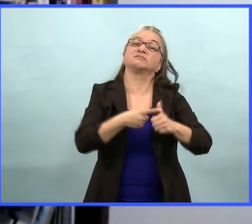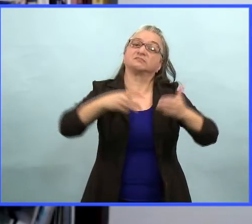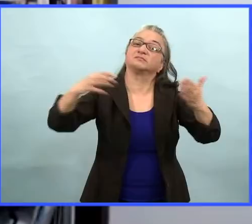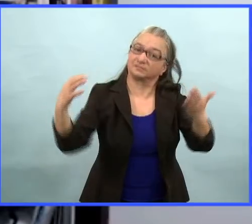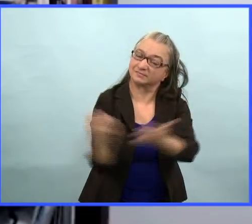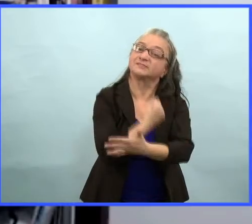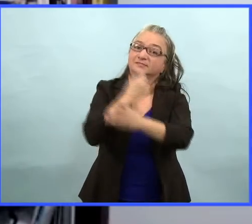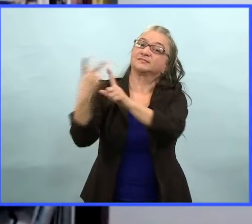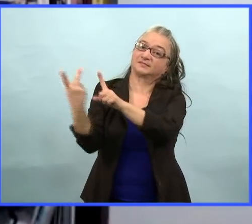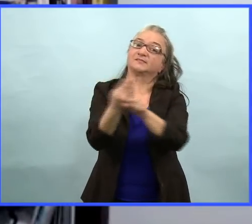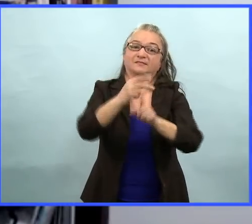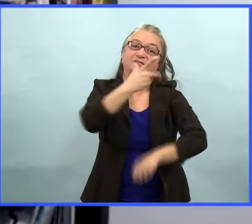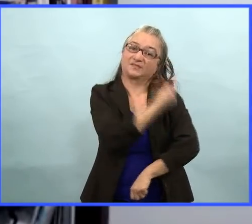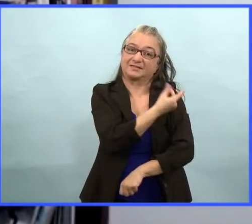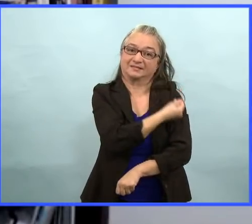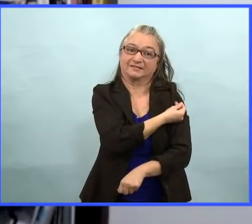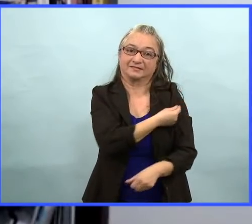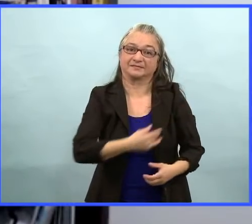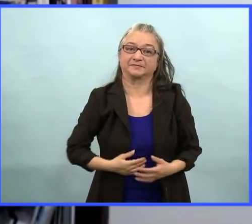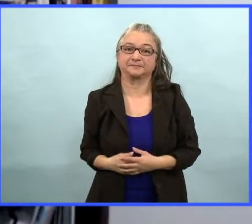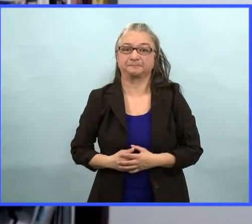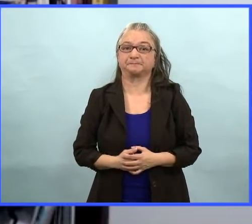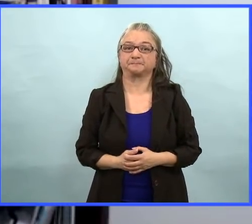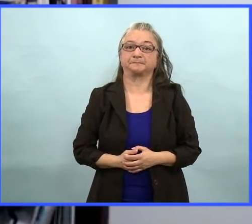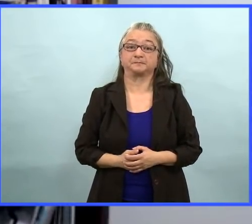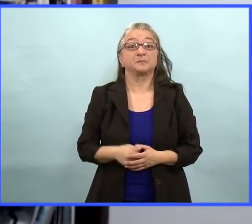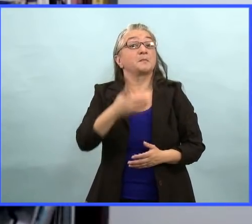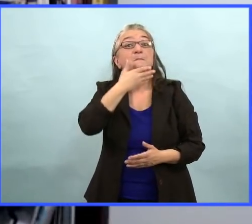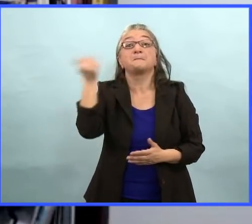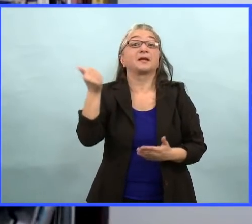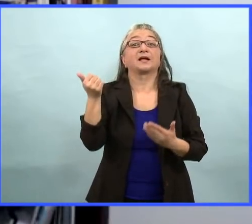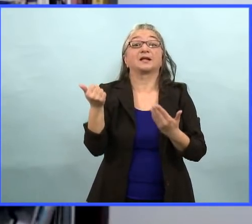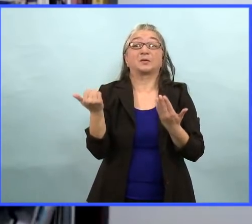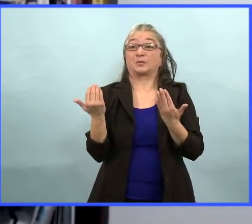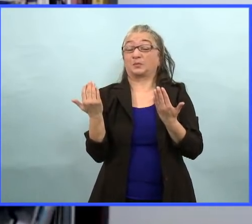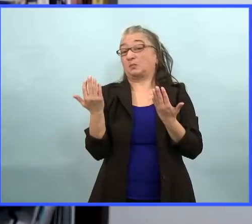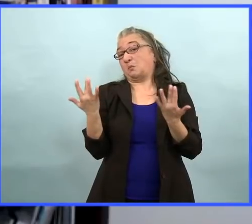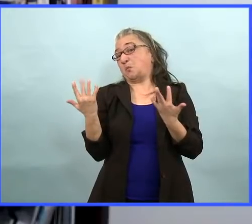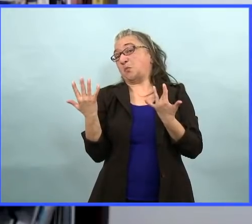today is even better than waiting until later in the week contact the provincial call center